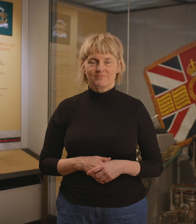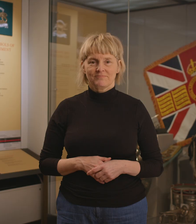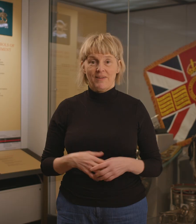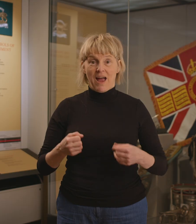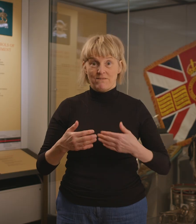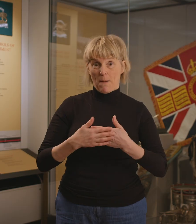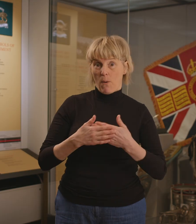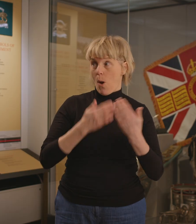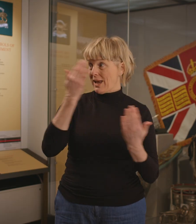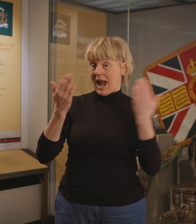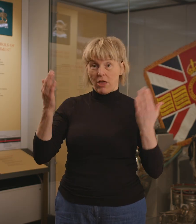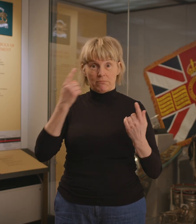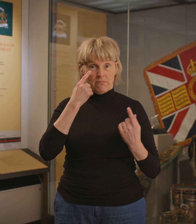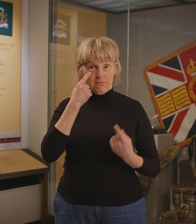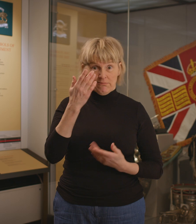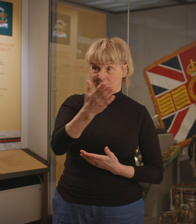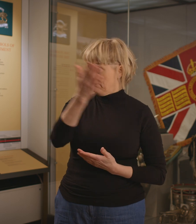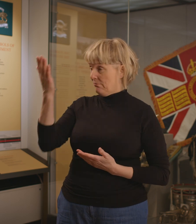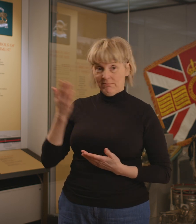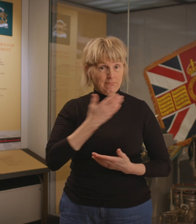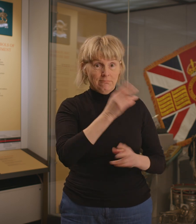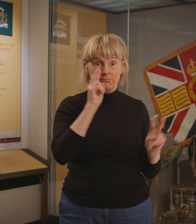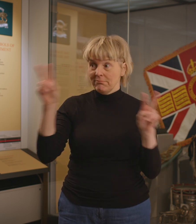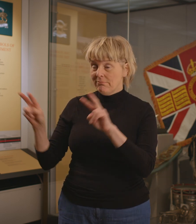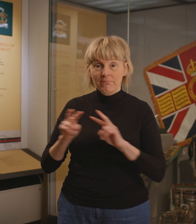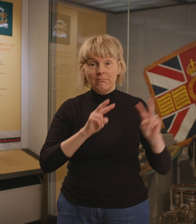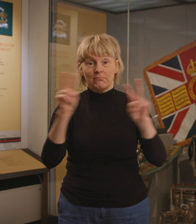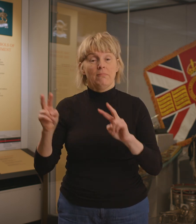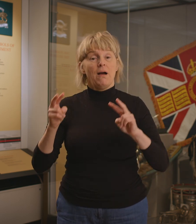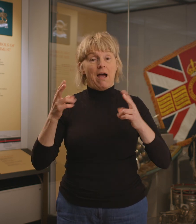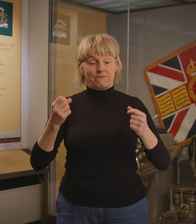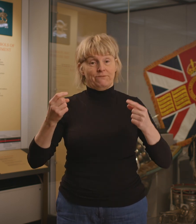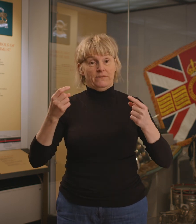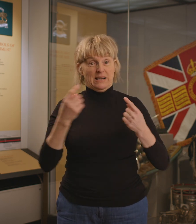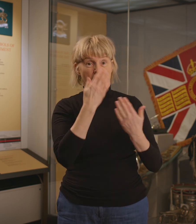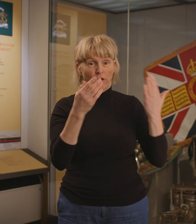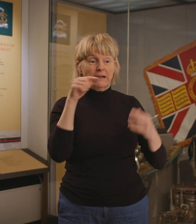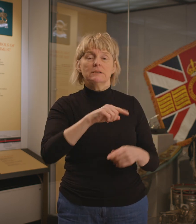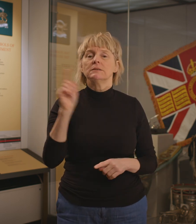In the other galleries you can find out more about the individual soldiers who fought as part of The Regiment